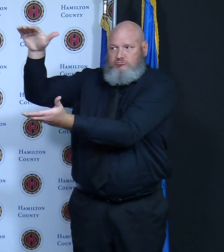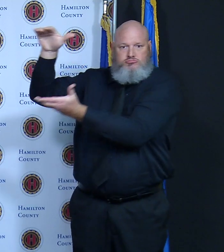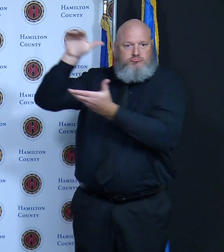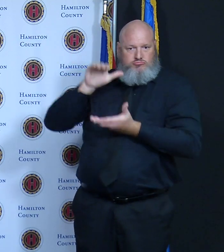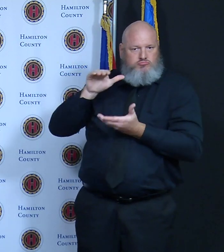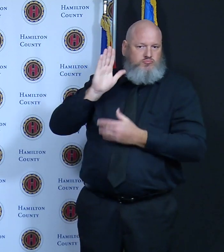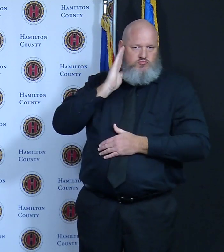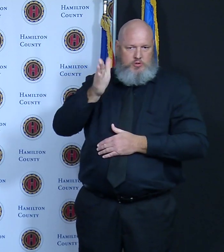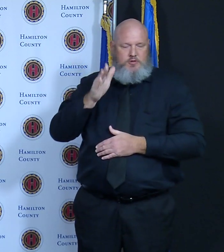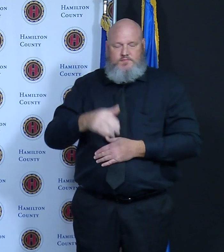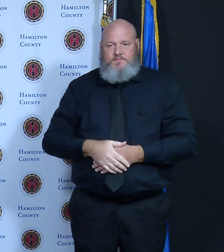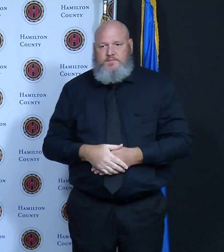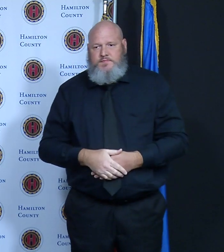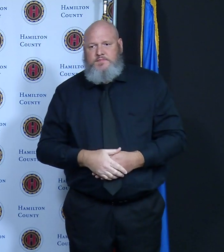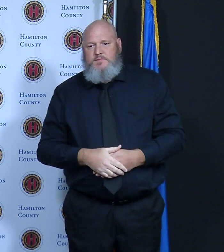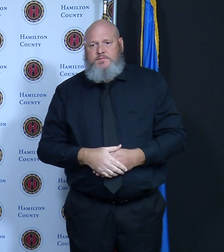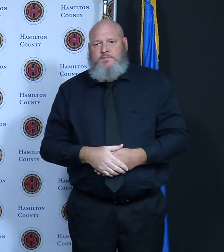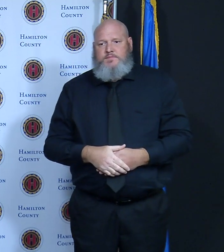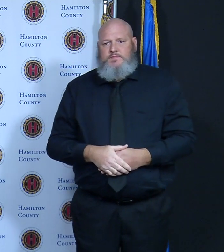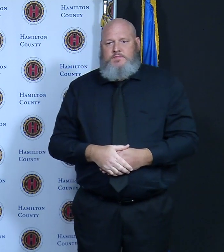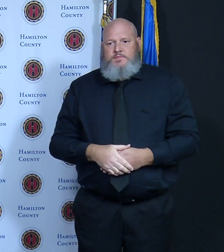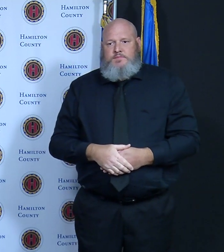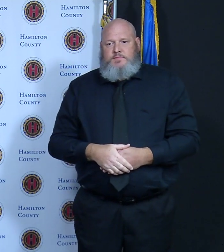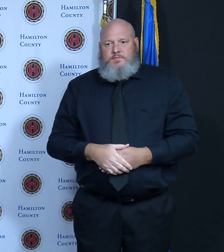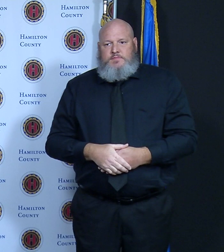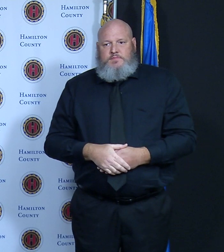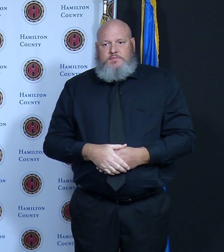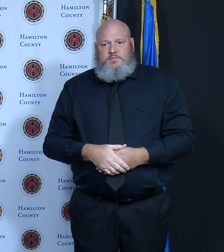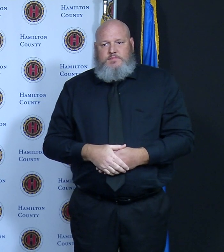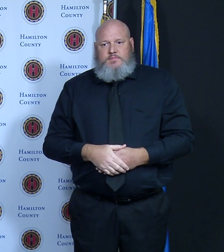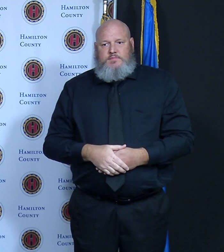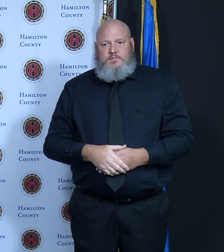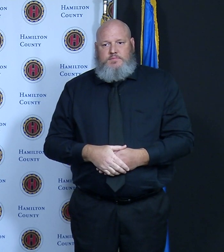at the state level to make sure we are all aligned not only on the financial